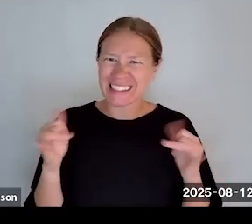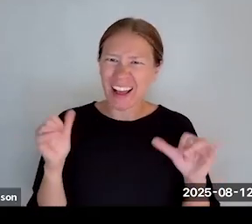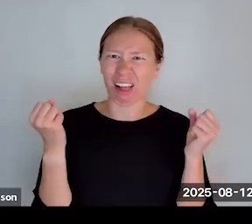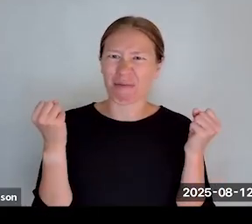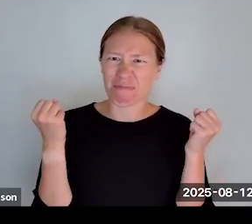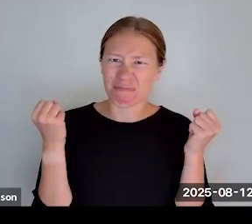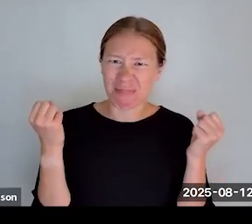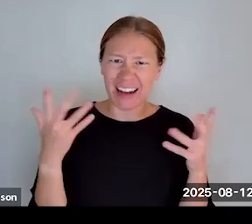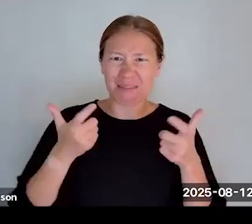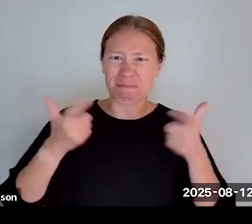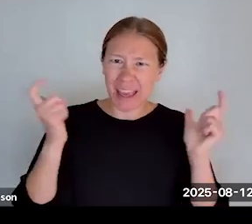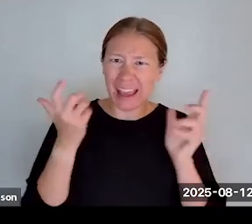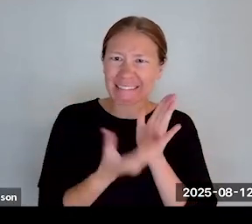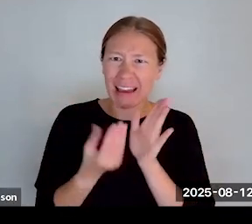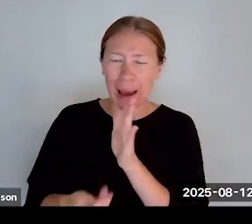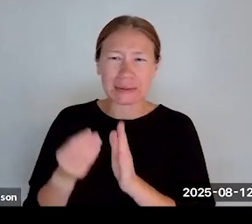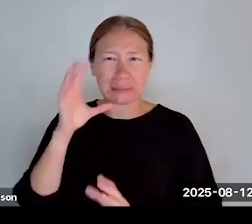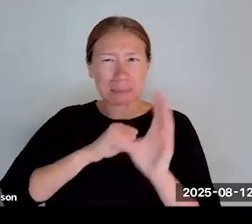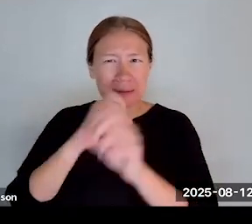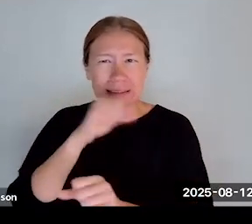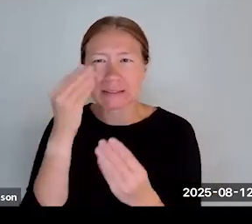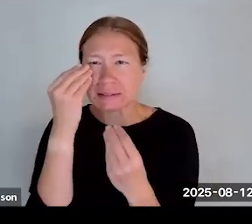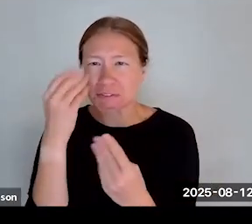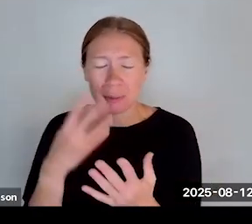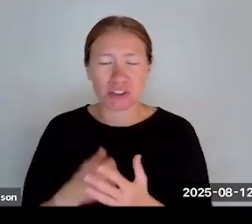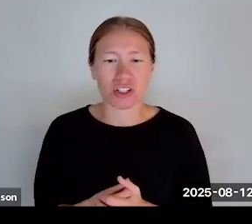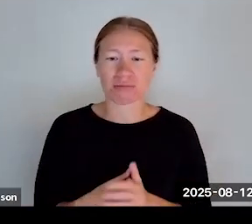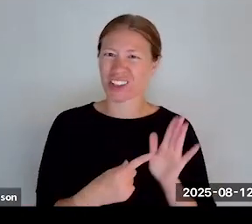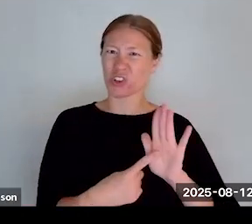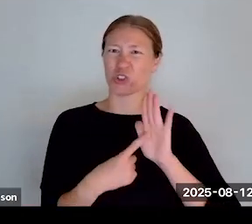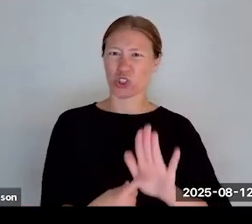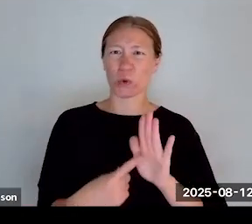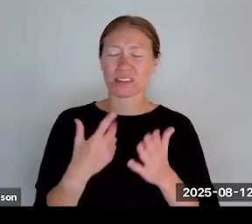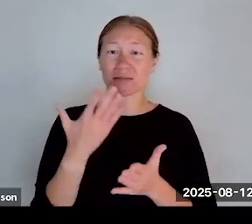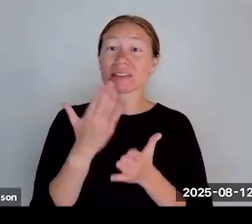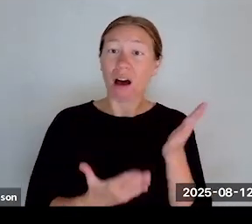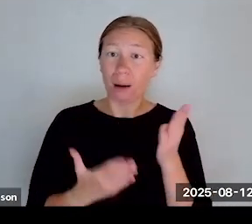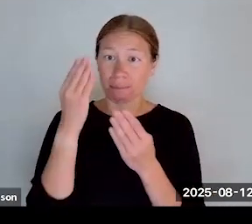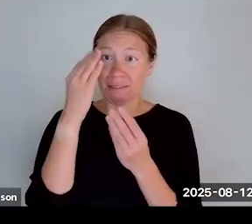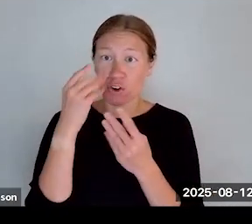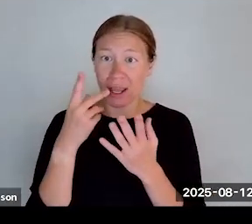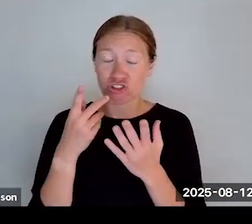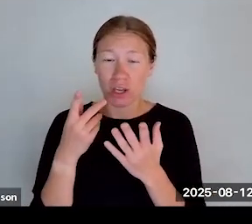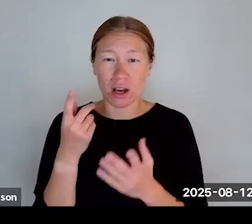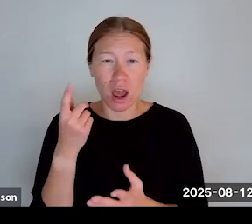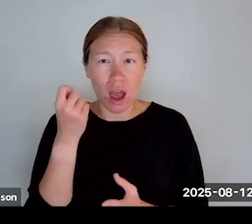and missed information. This demonstrates that while some information does get through, relying on lip reading alone